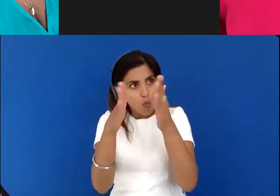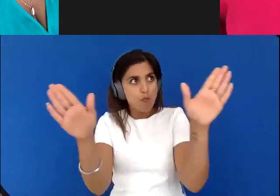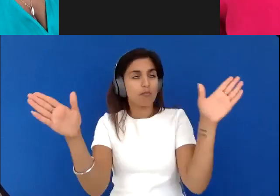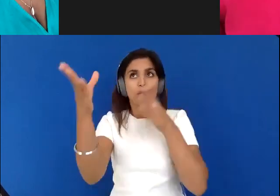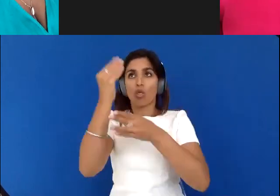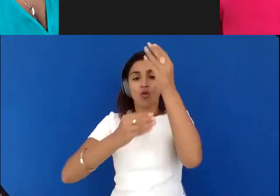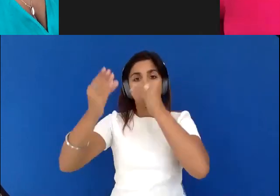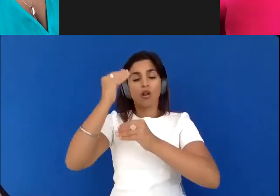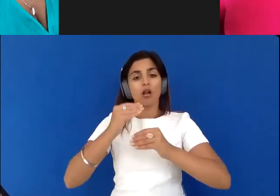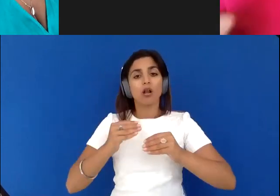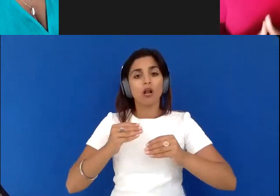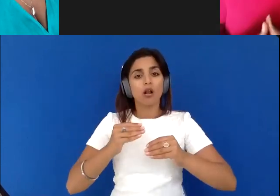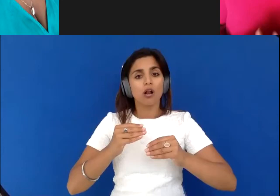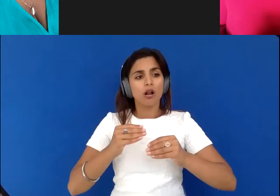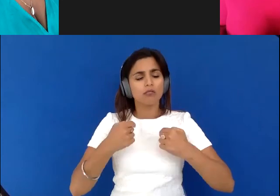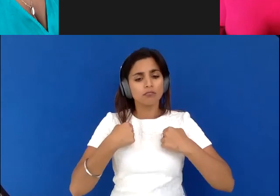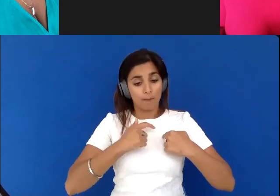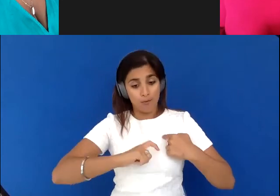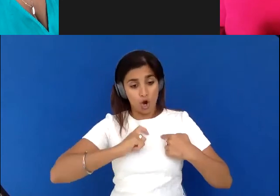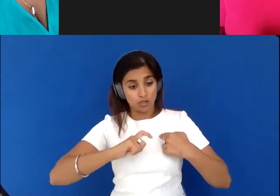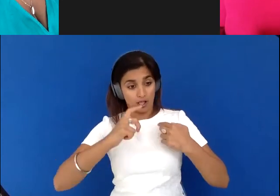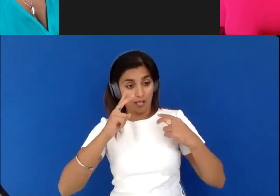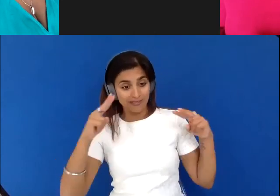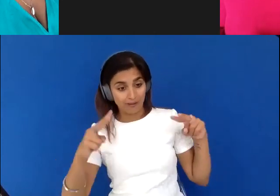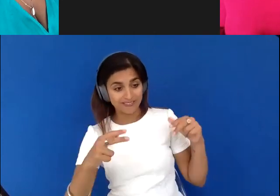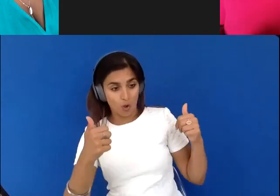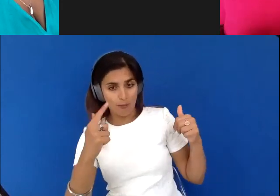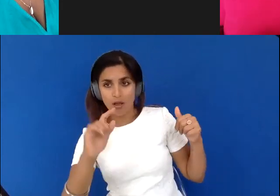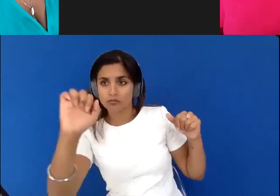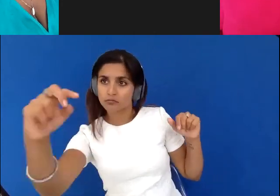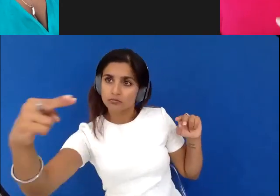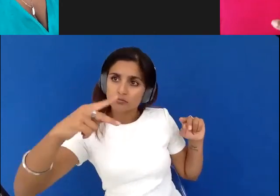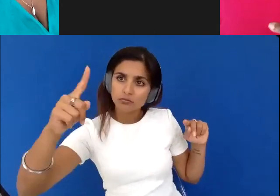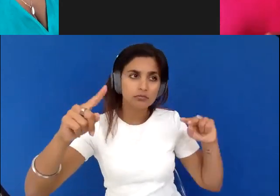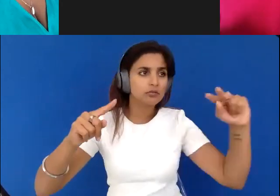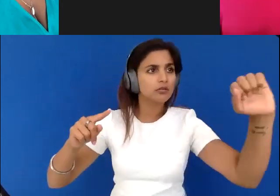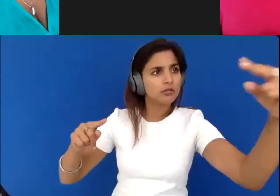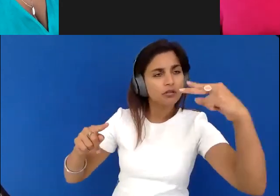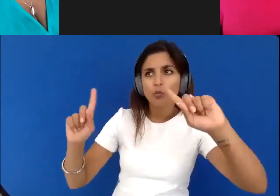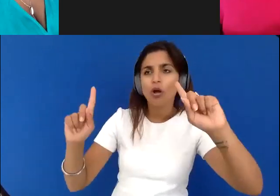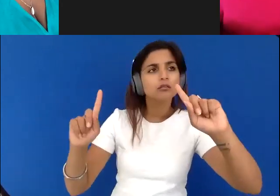personal perspective and recognizing that in order to empower ourselves we